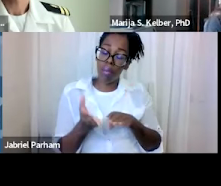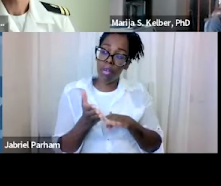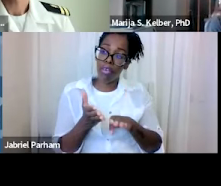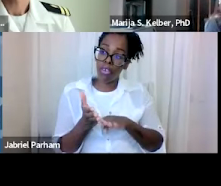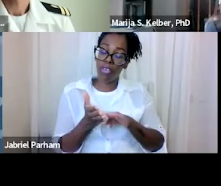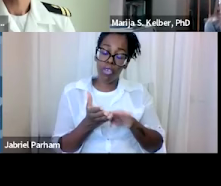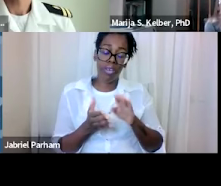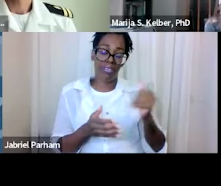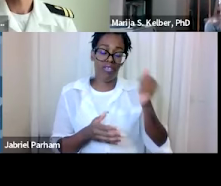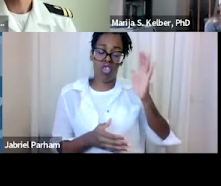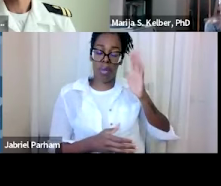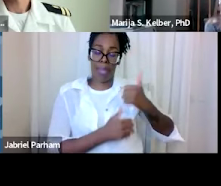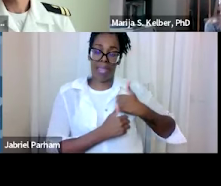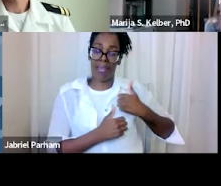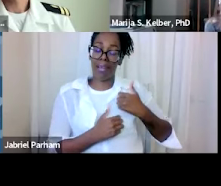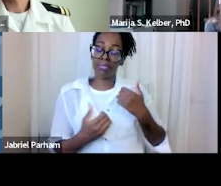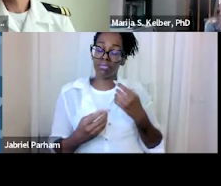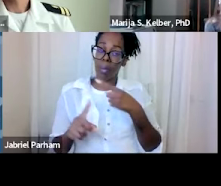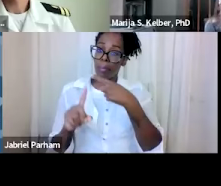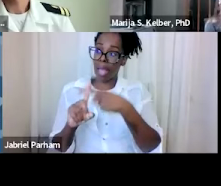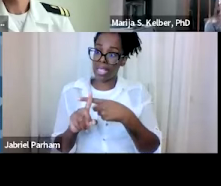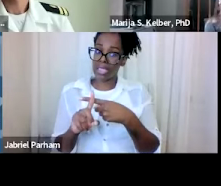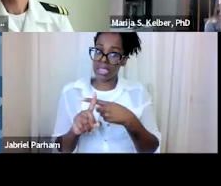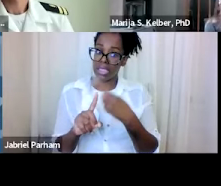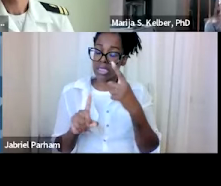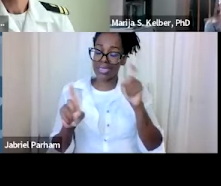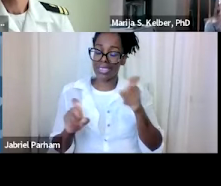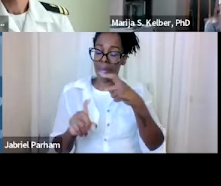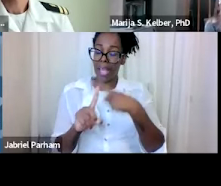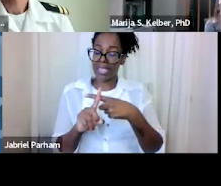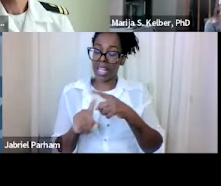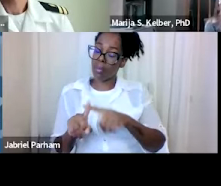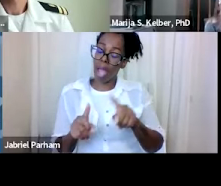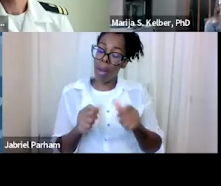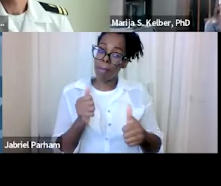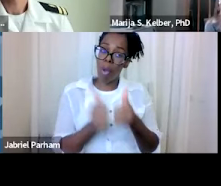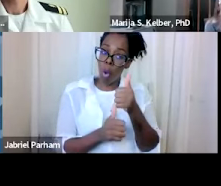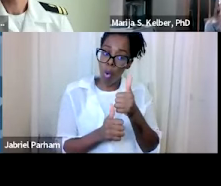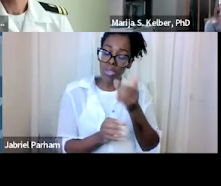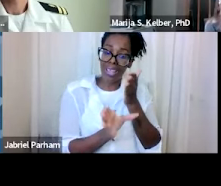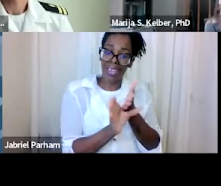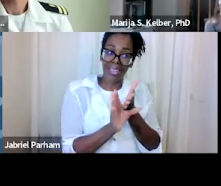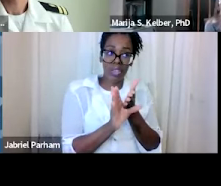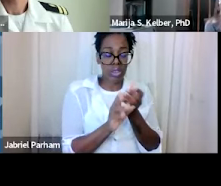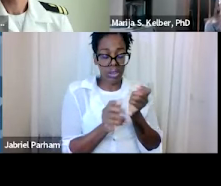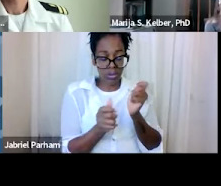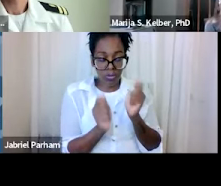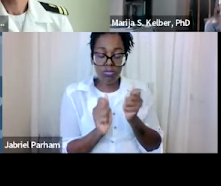screen positive for mental health conditions, the majority are psychologically resilient. So as I go through this, that's not to say that all veterans